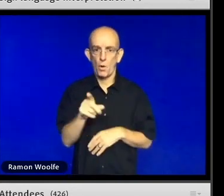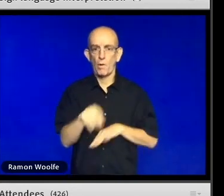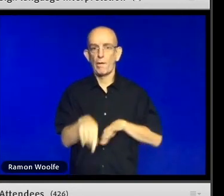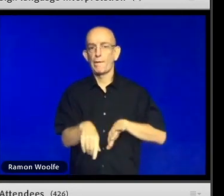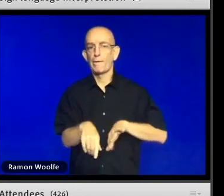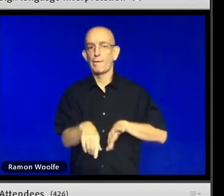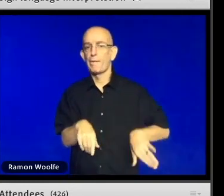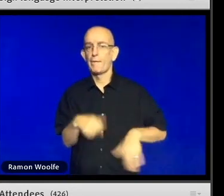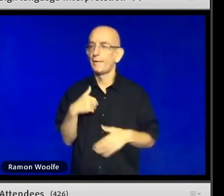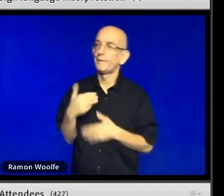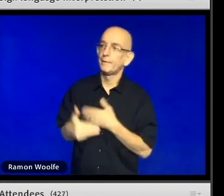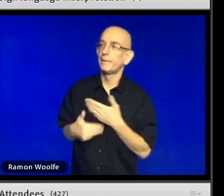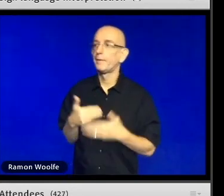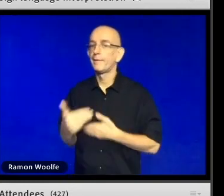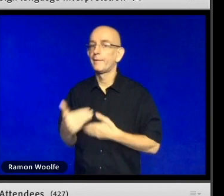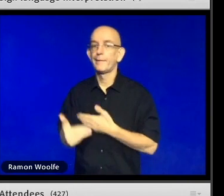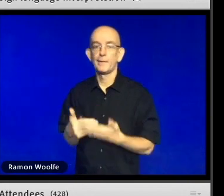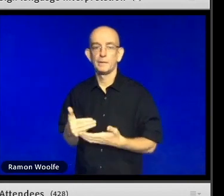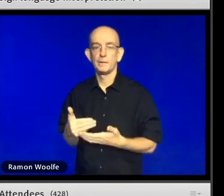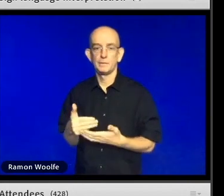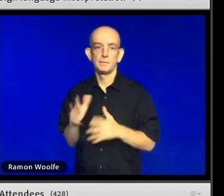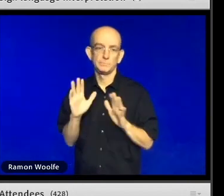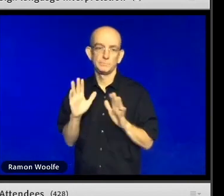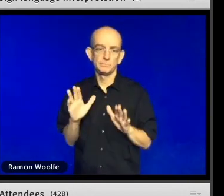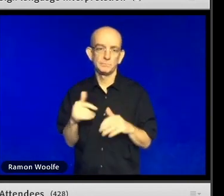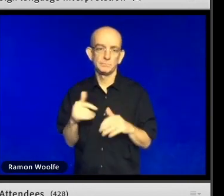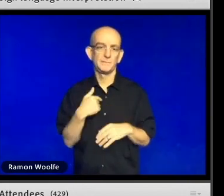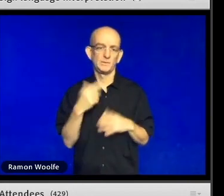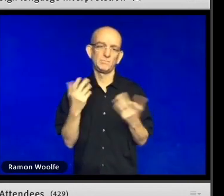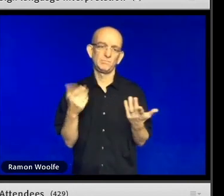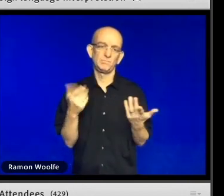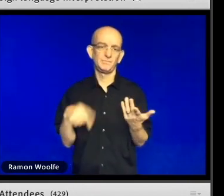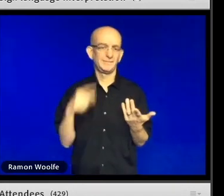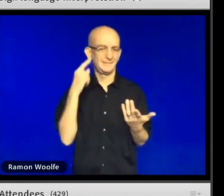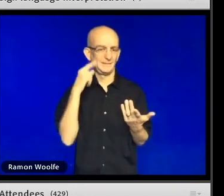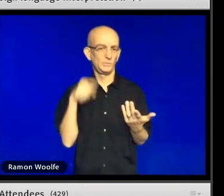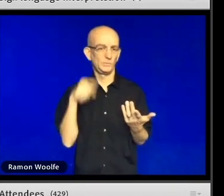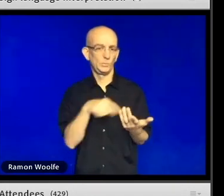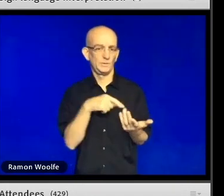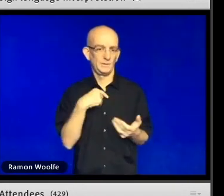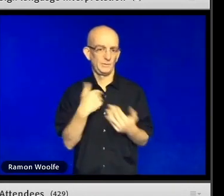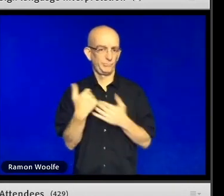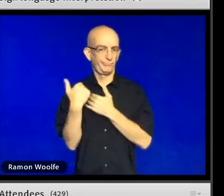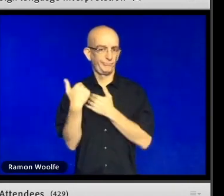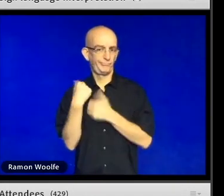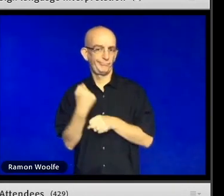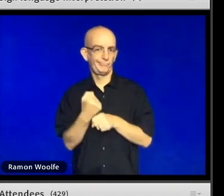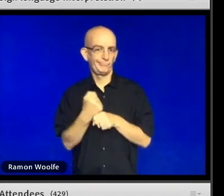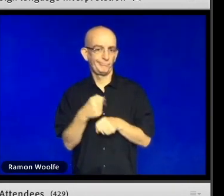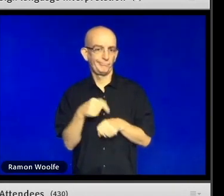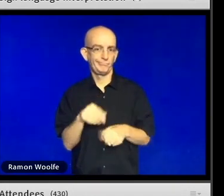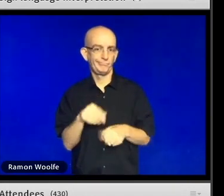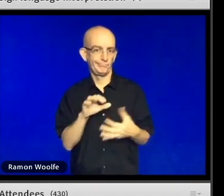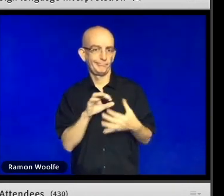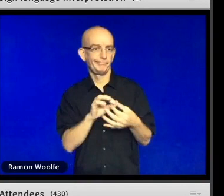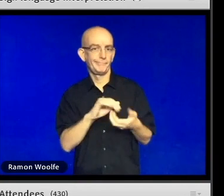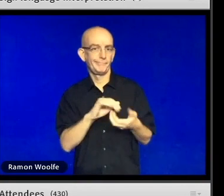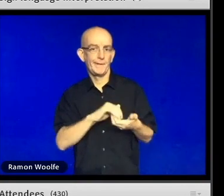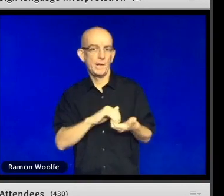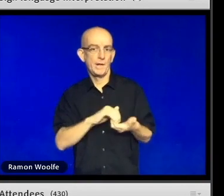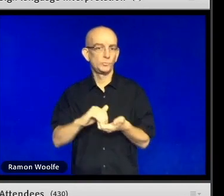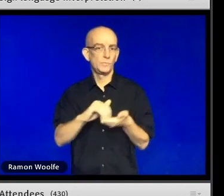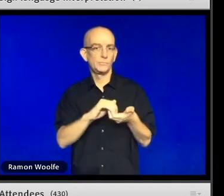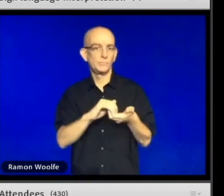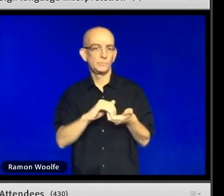and hearing impairments to produce a video with COVID messages in sign language. So that